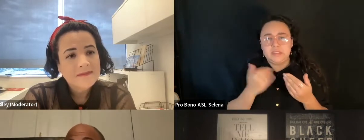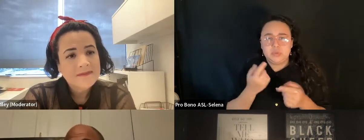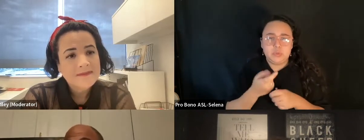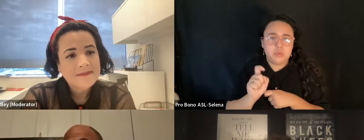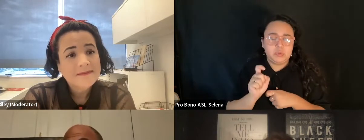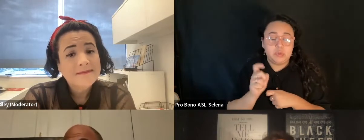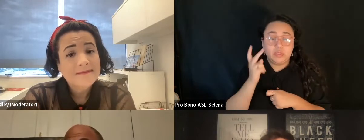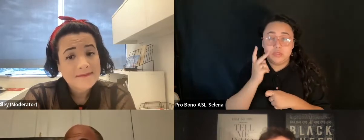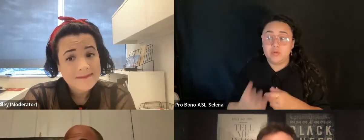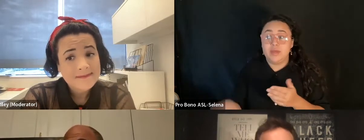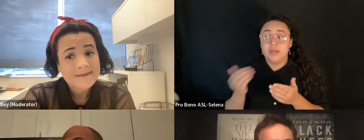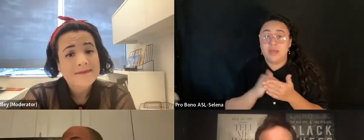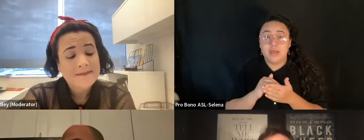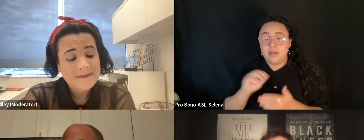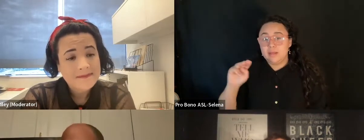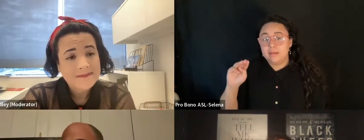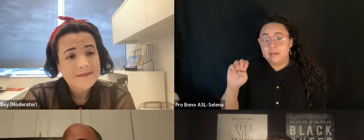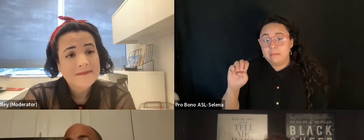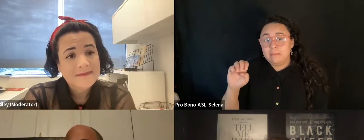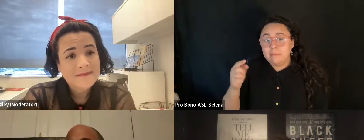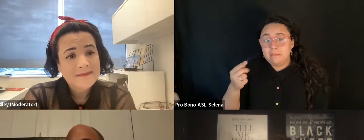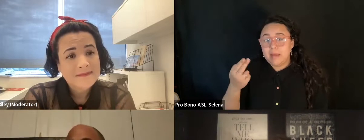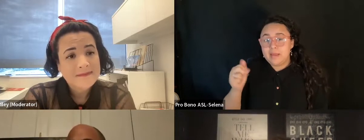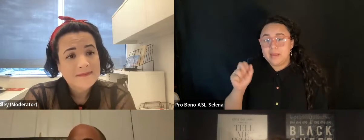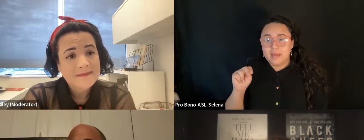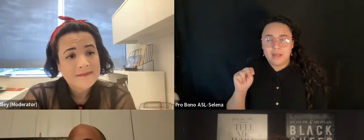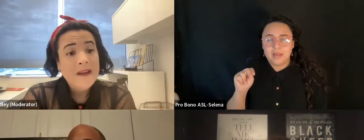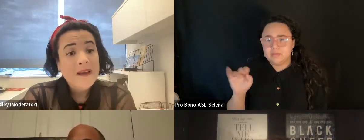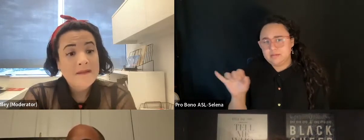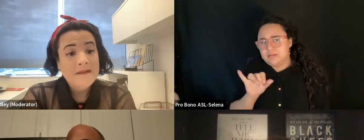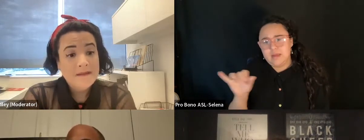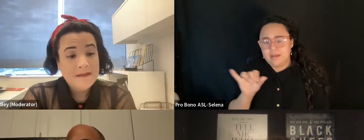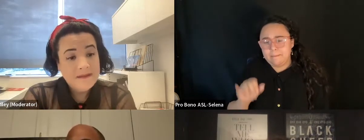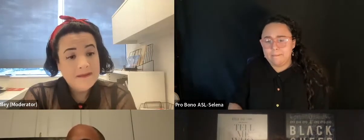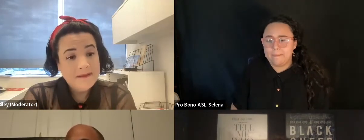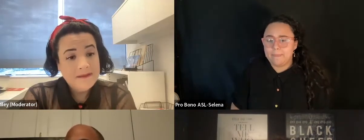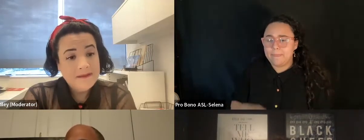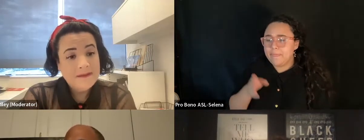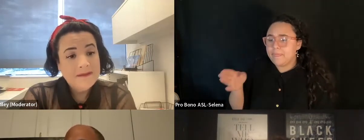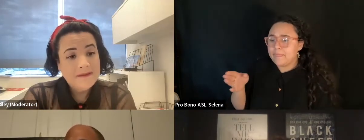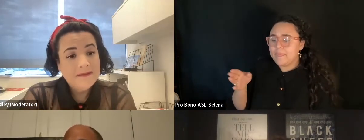Also easily, precisely what you're talking about there is one of the reasons so many